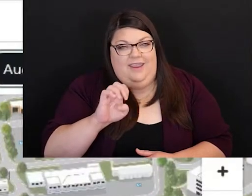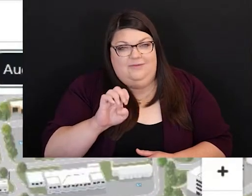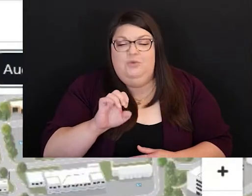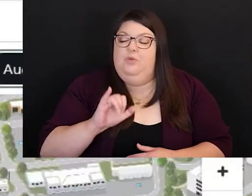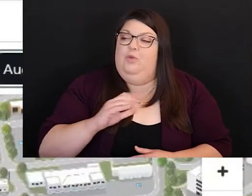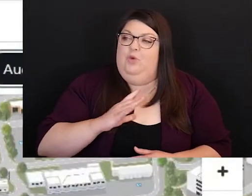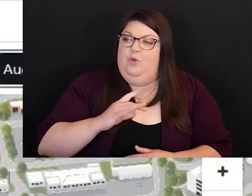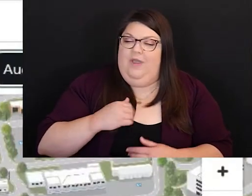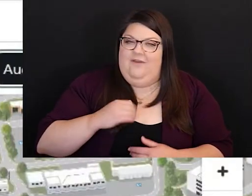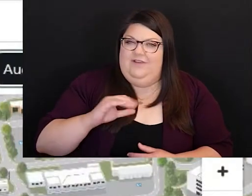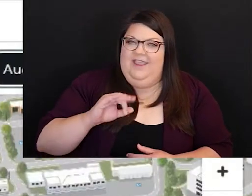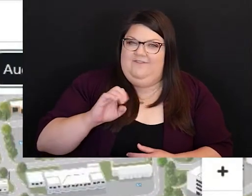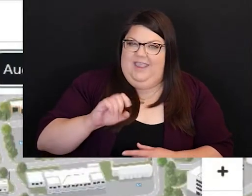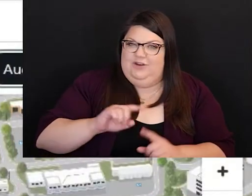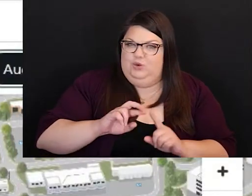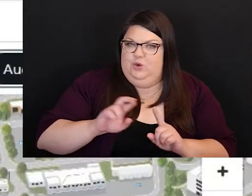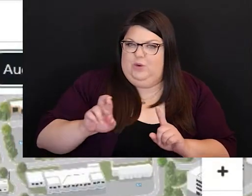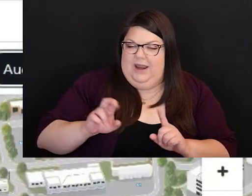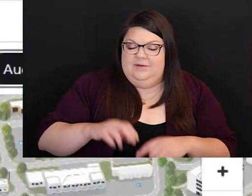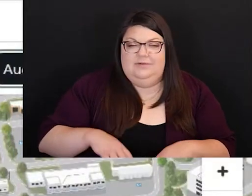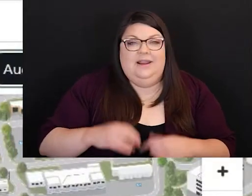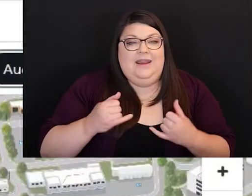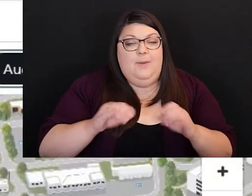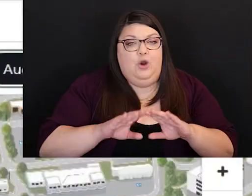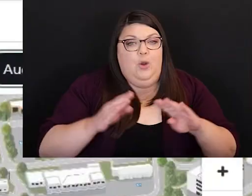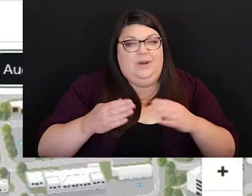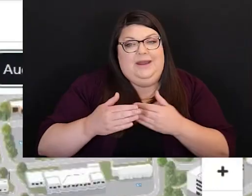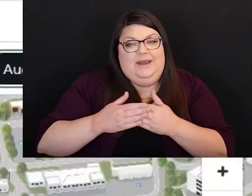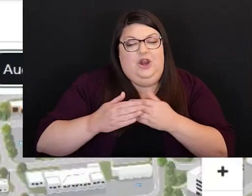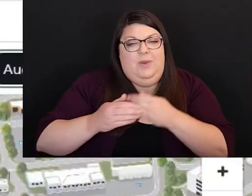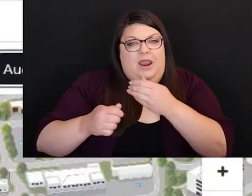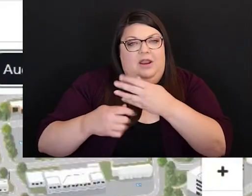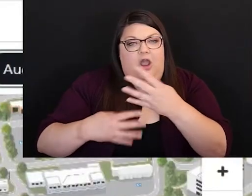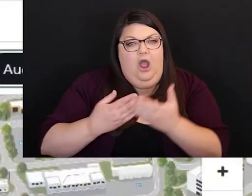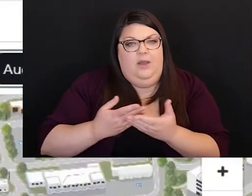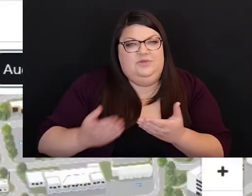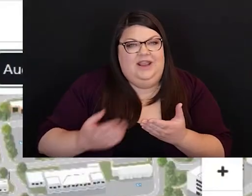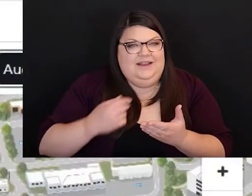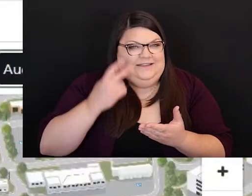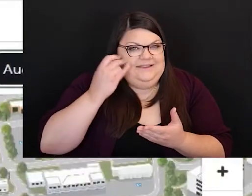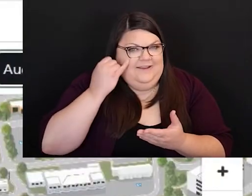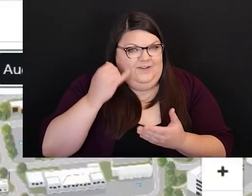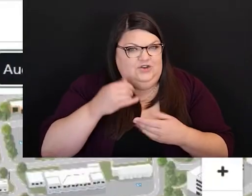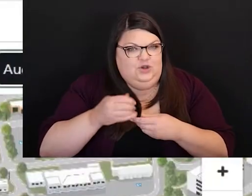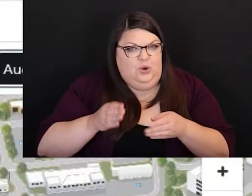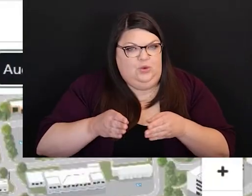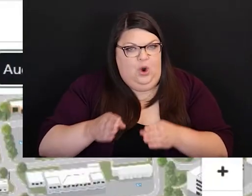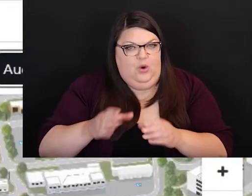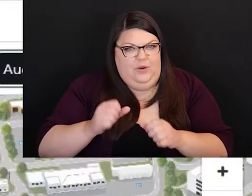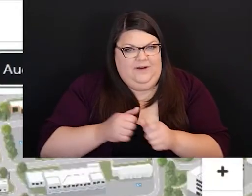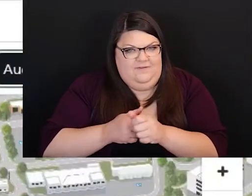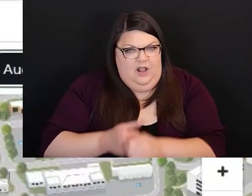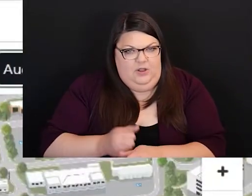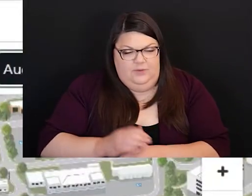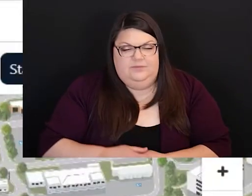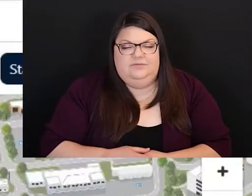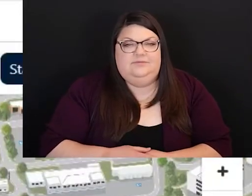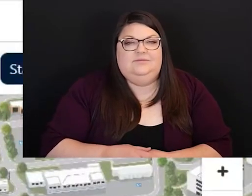Now I'm going to open the nearby objects menu and see if there's a road that we can follow to the Flight Projects Center. I'm going to press F2. (beep)